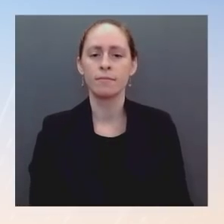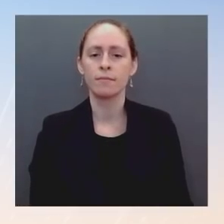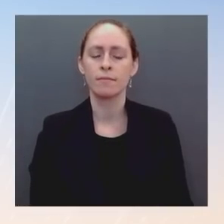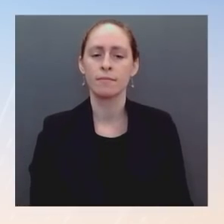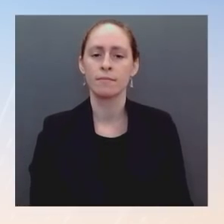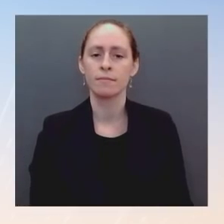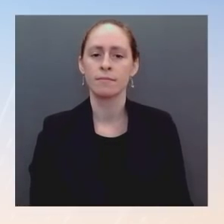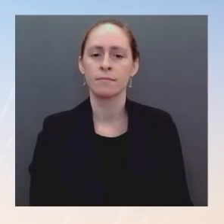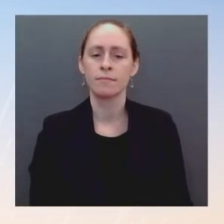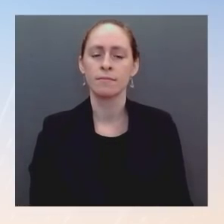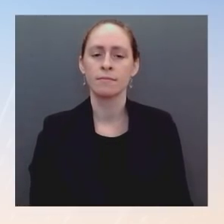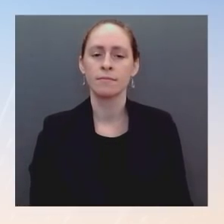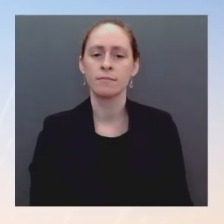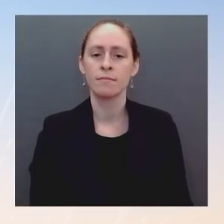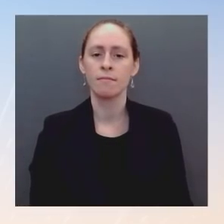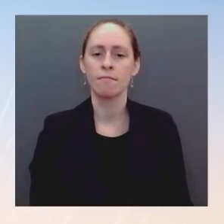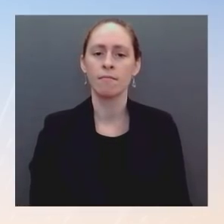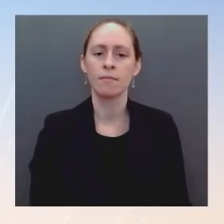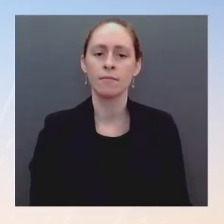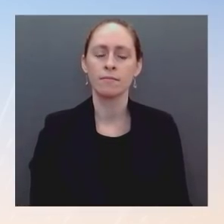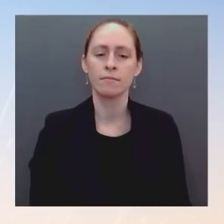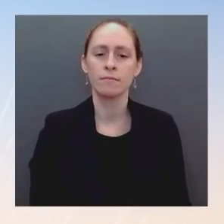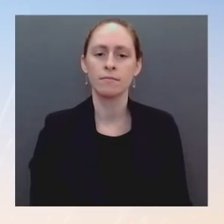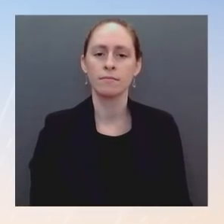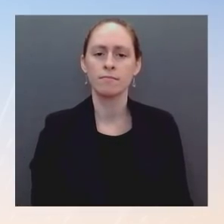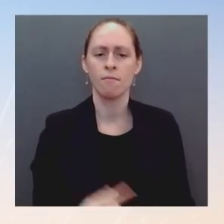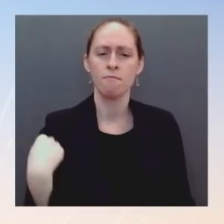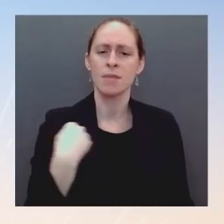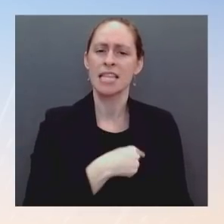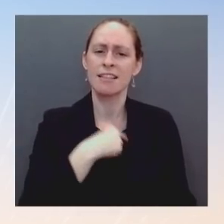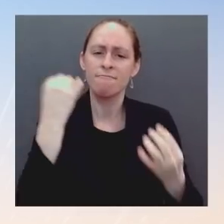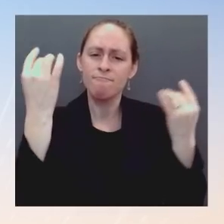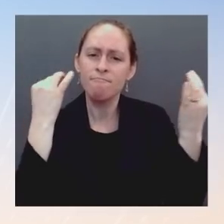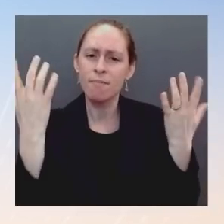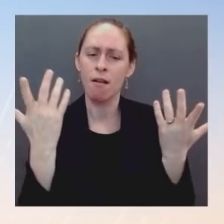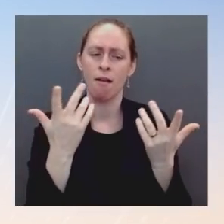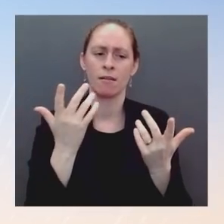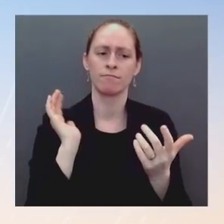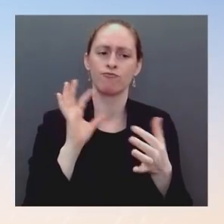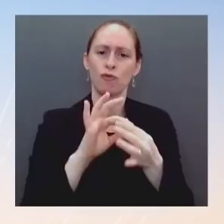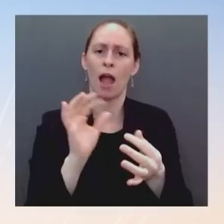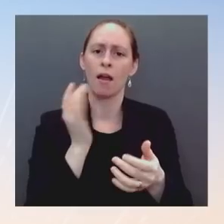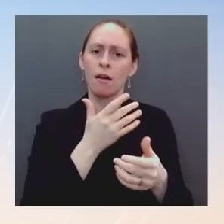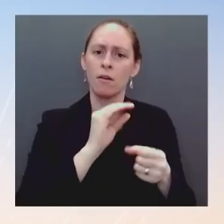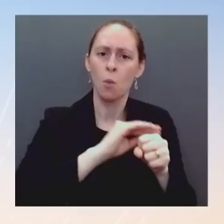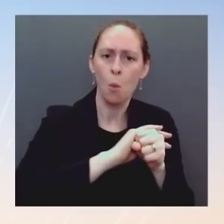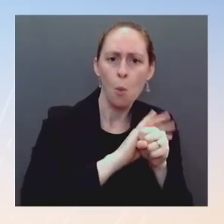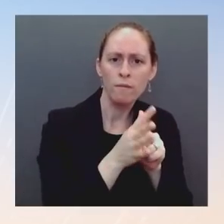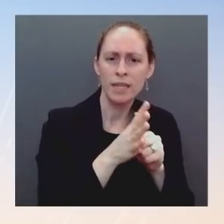are not going to exist in this current world we're living in now. This is not the new normal -- what we're living in, in this moment.